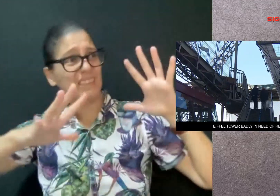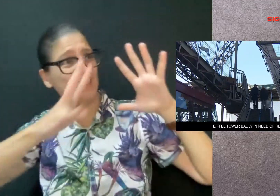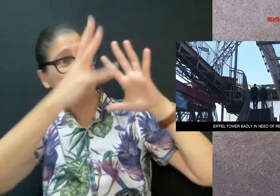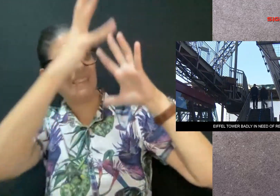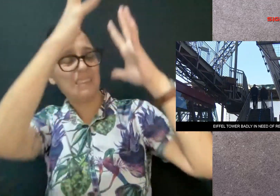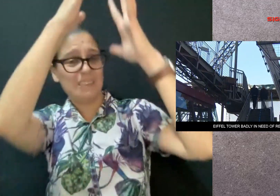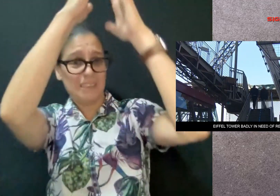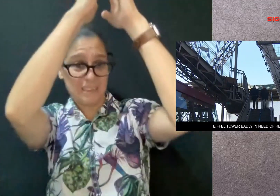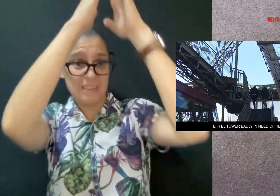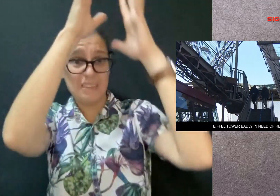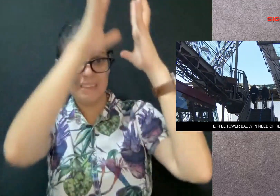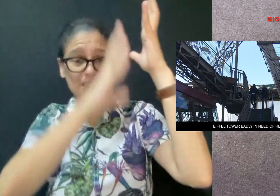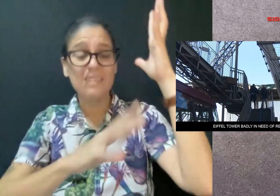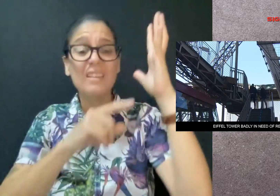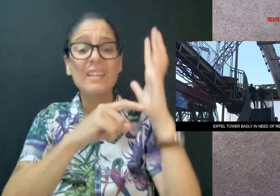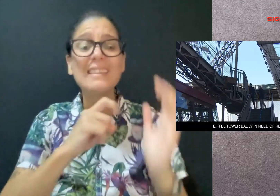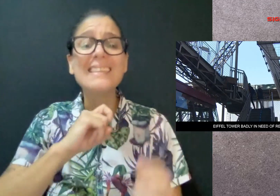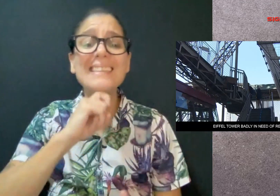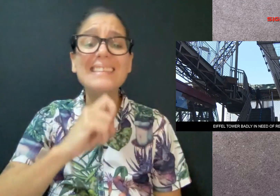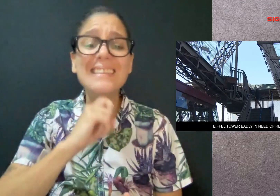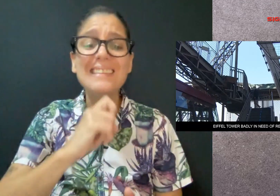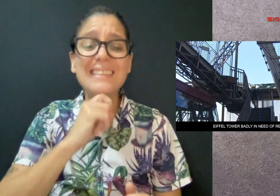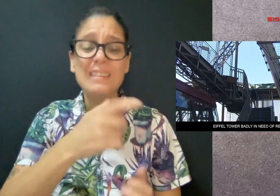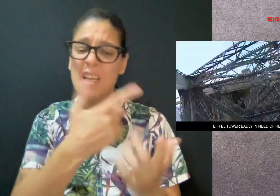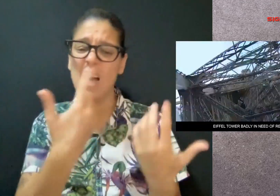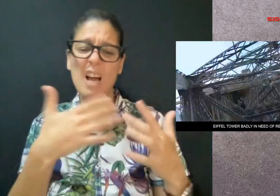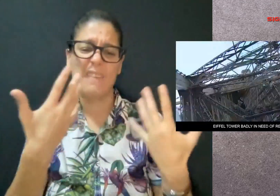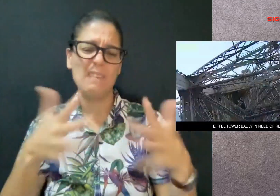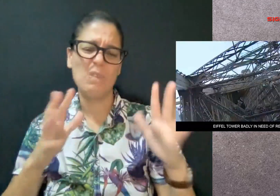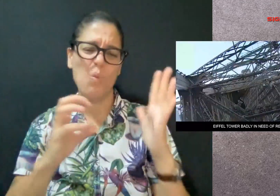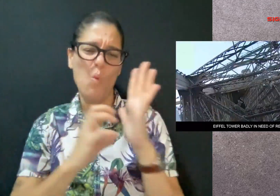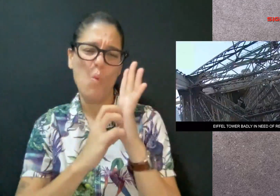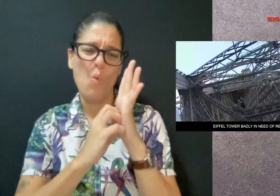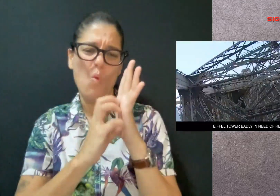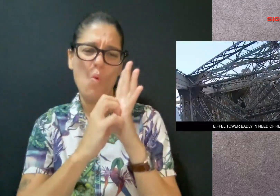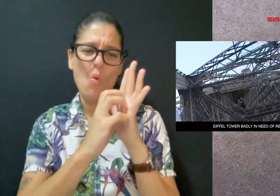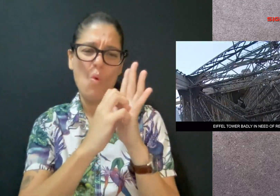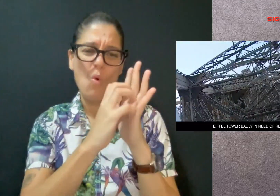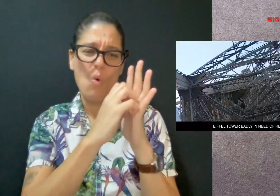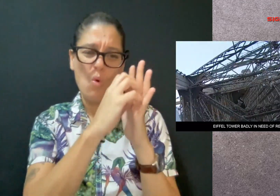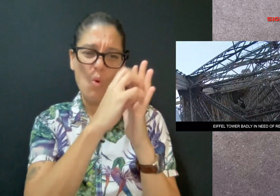and it is badly in need of repairs the iron on the building is rusting